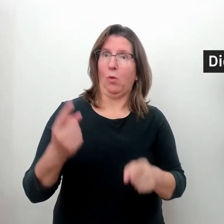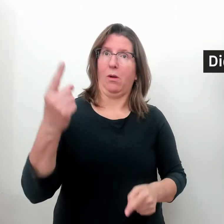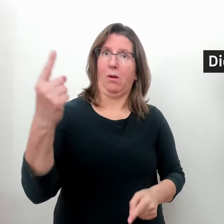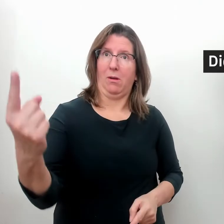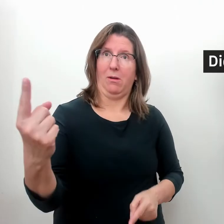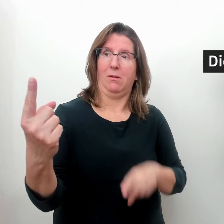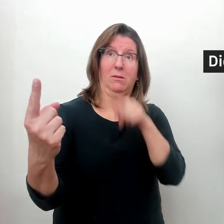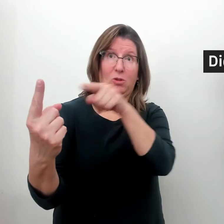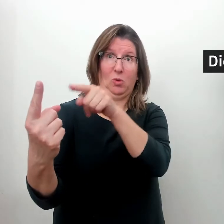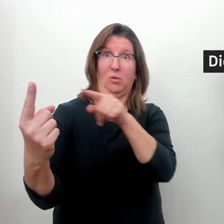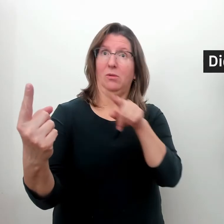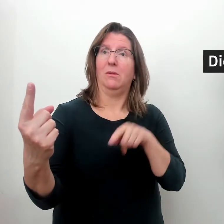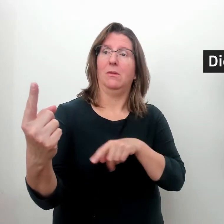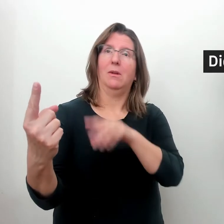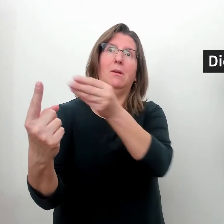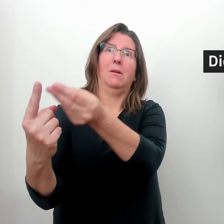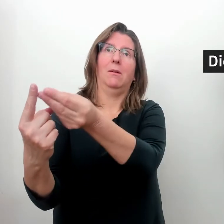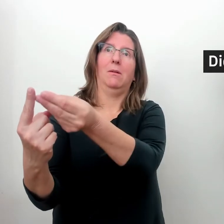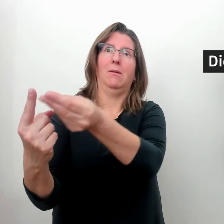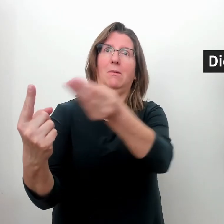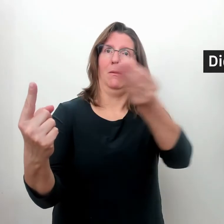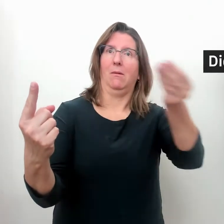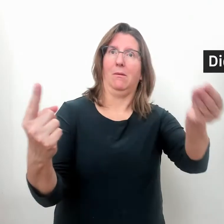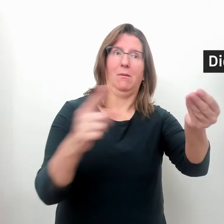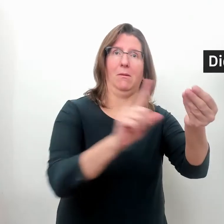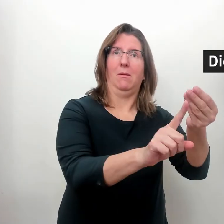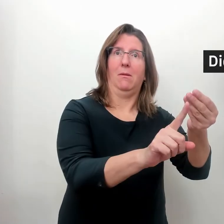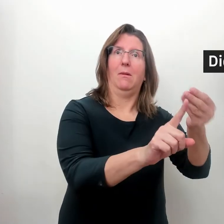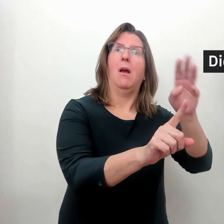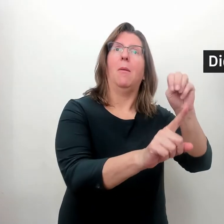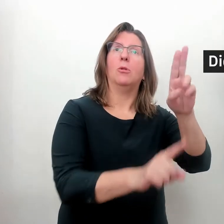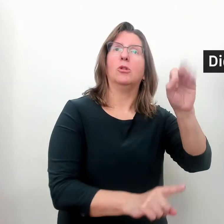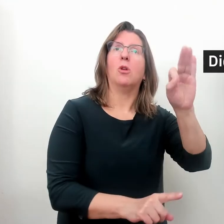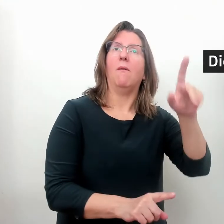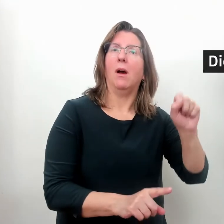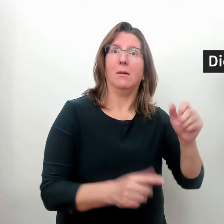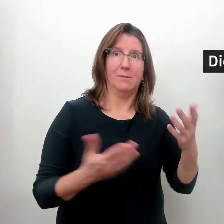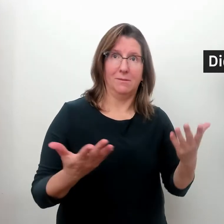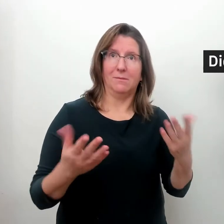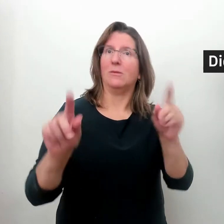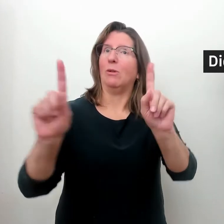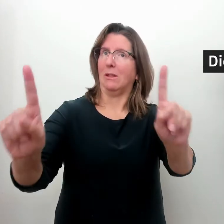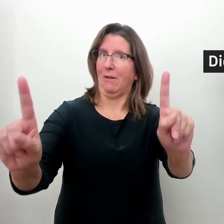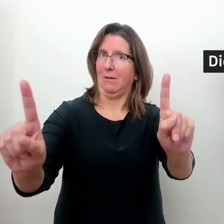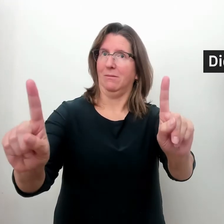In this sentence you are that third person, and GIVE to Mustafa who is located in a different place in space.